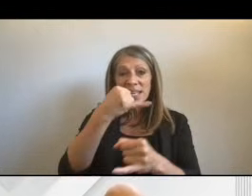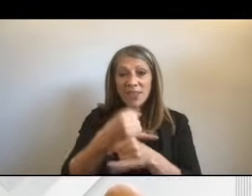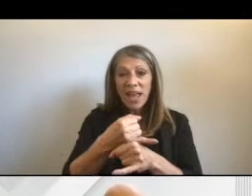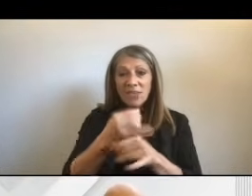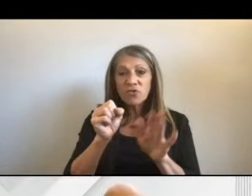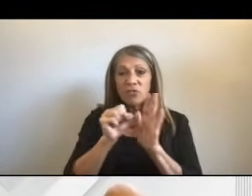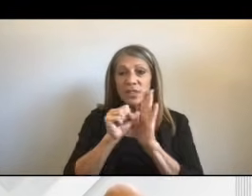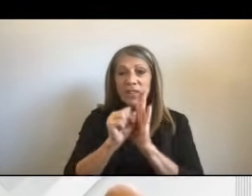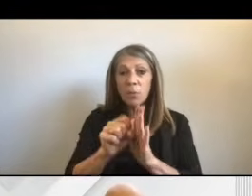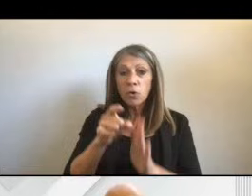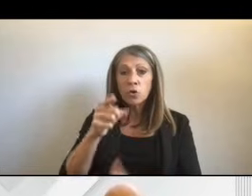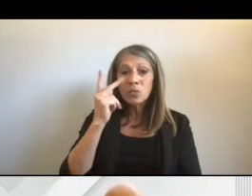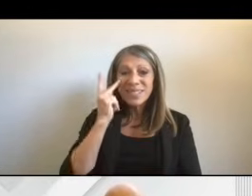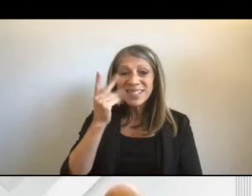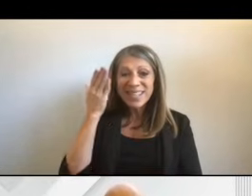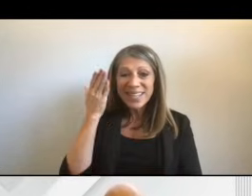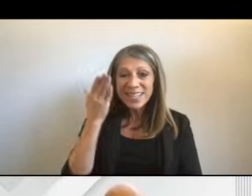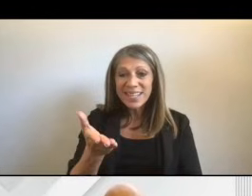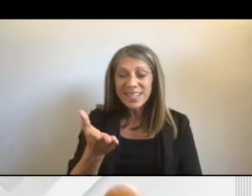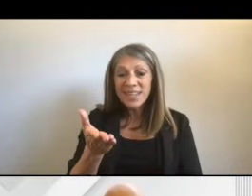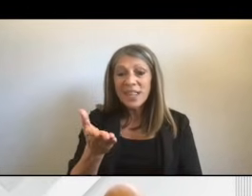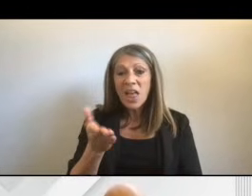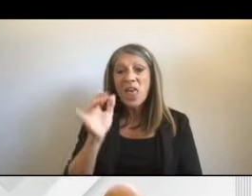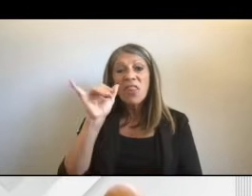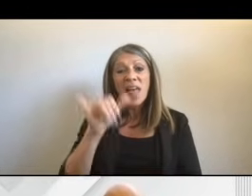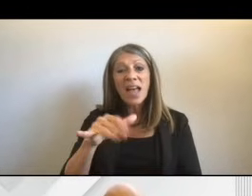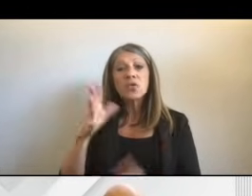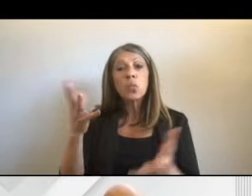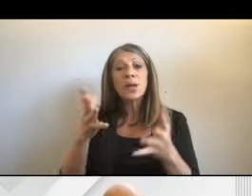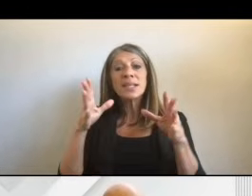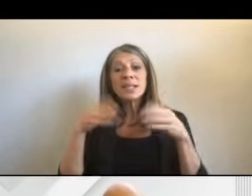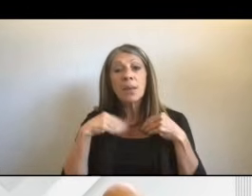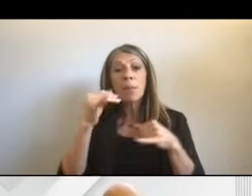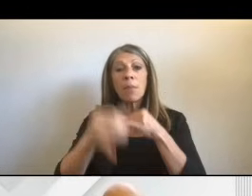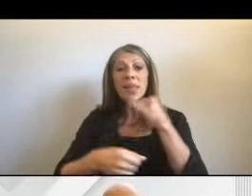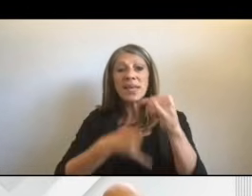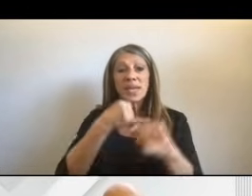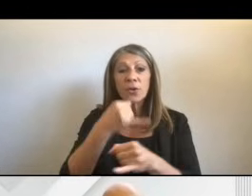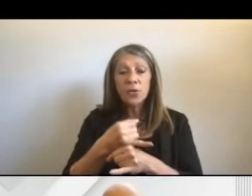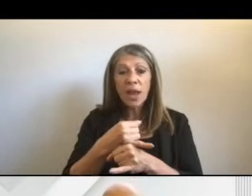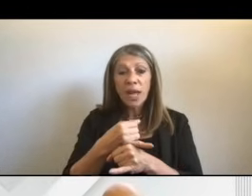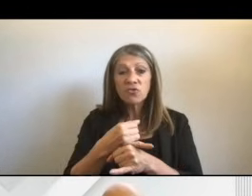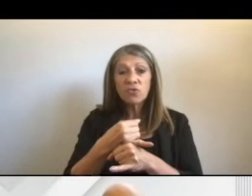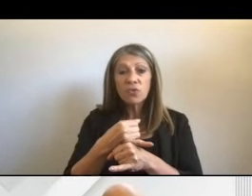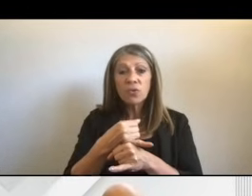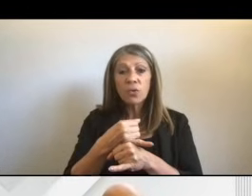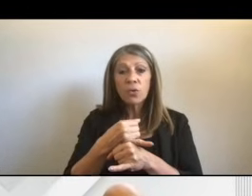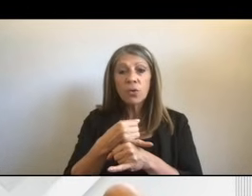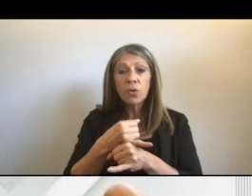that you see here is the international symbol that's accepted by the International Symbol